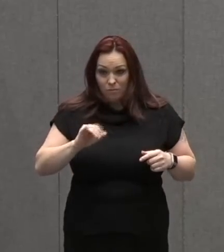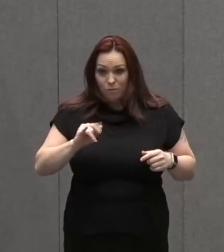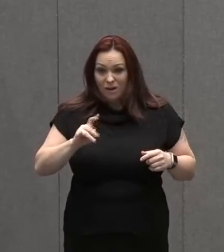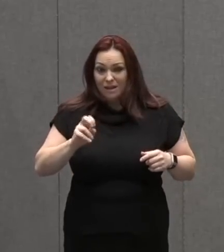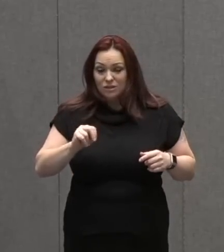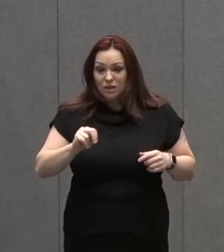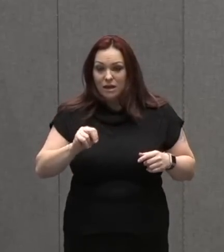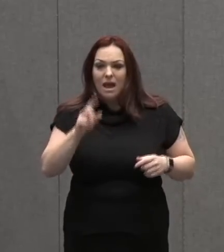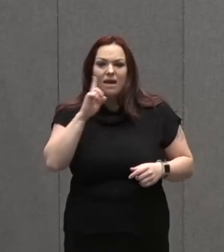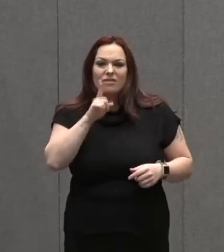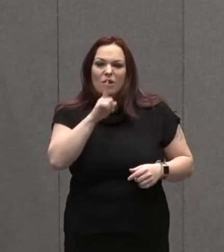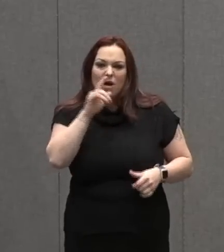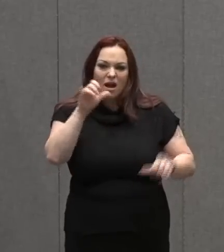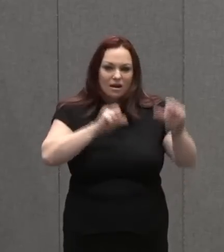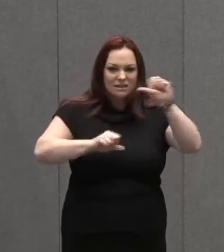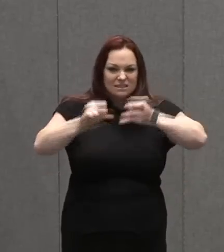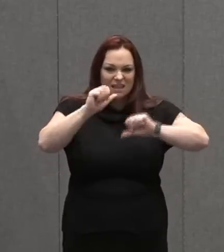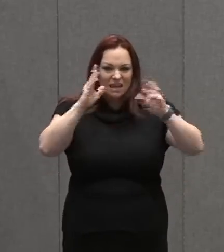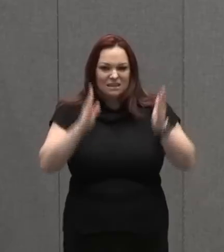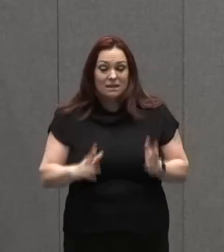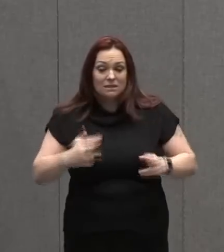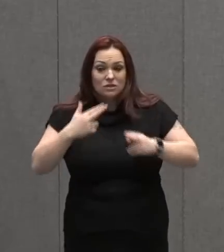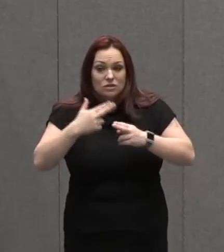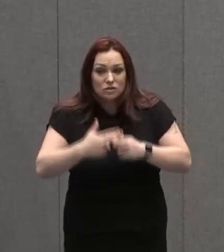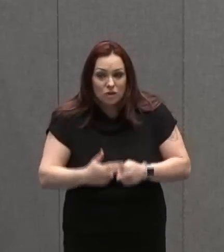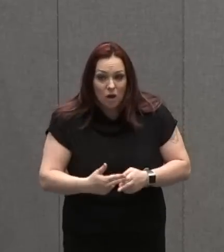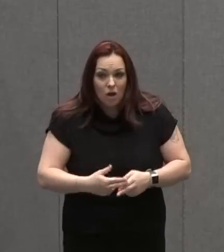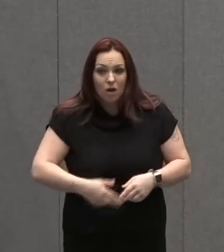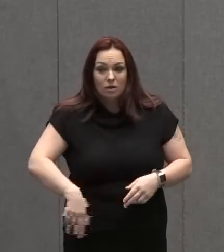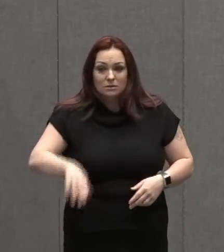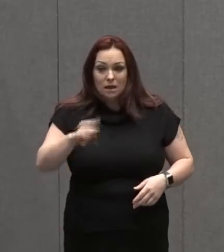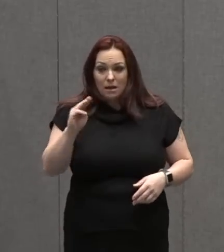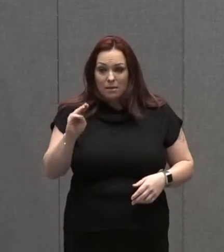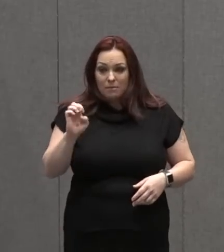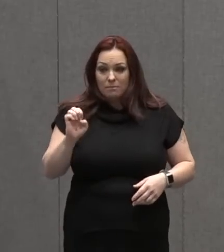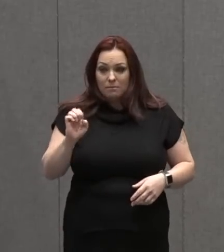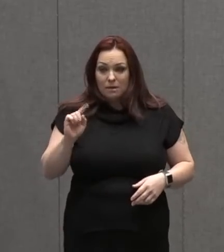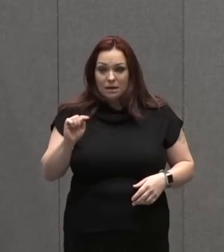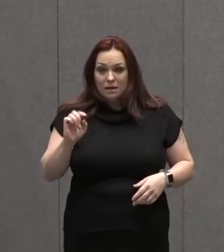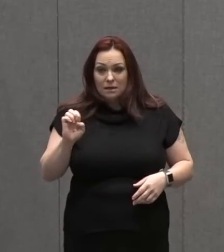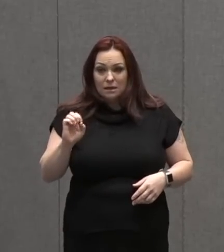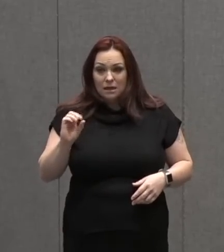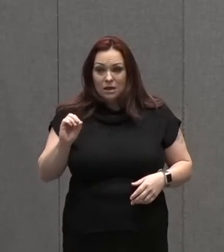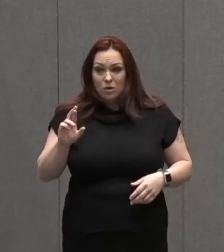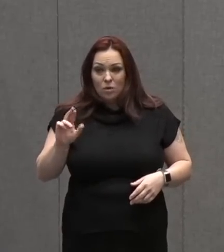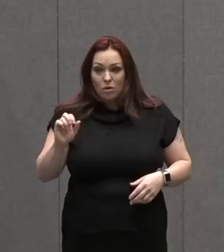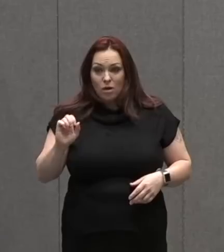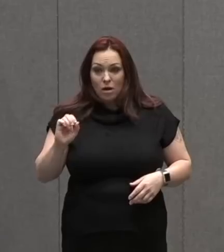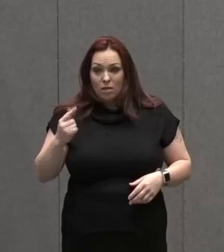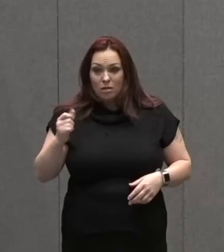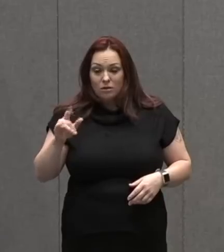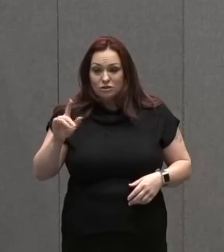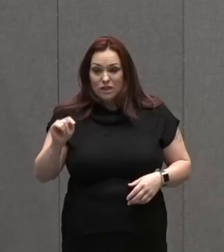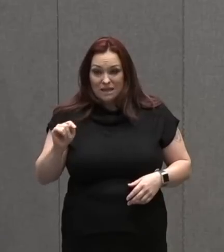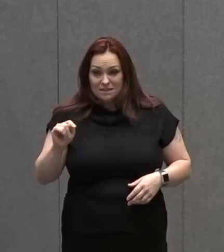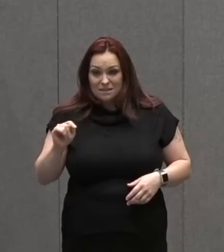such a big word, I had to spell it with two cards. Meteorologists and they study the weather